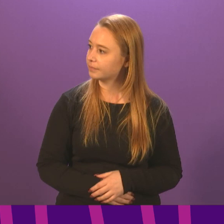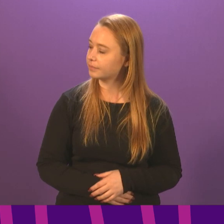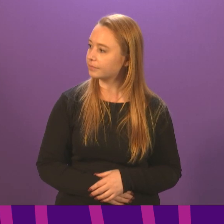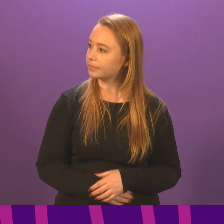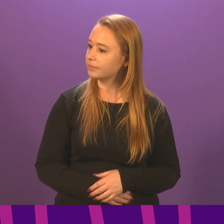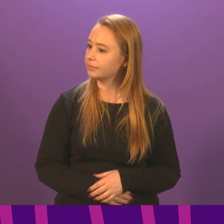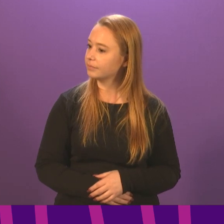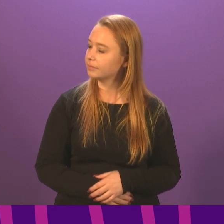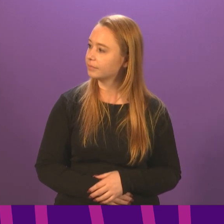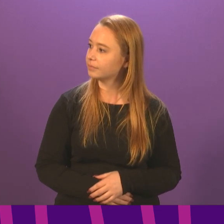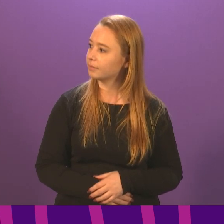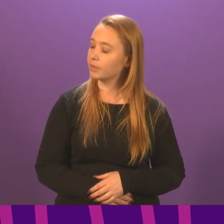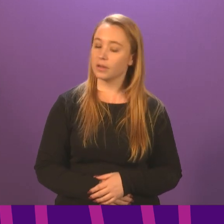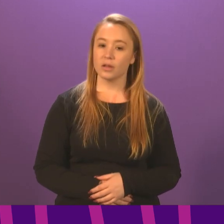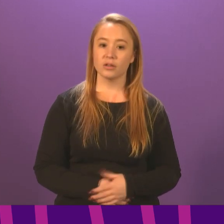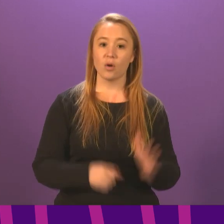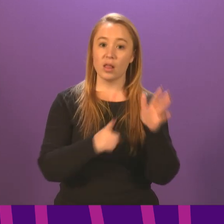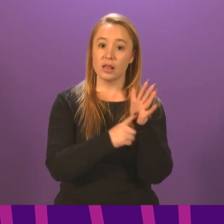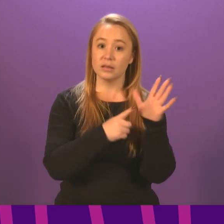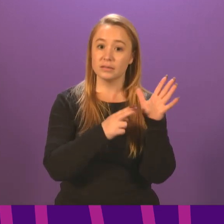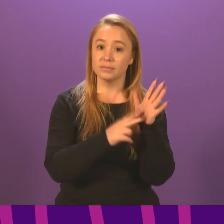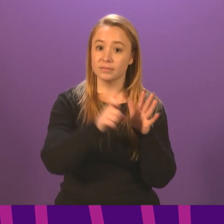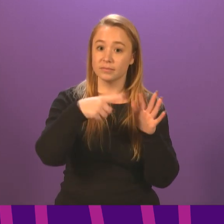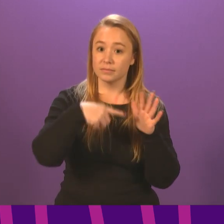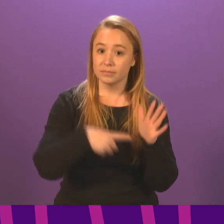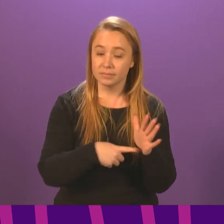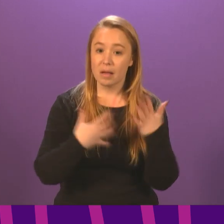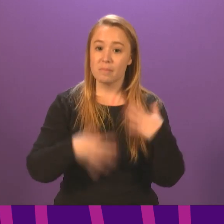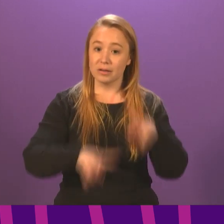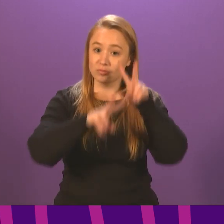aware of research published in The Lancet this morning that showed the much higher and